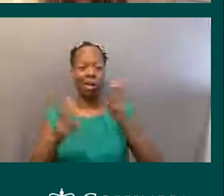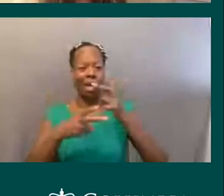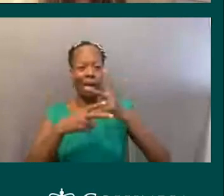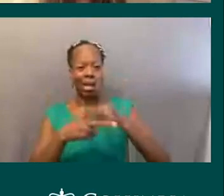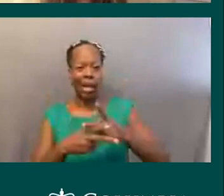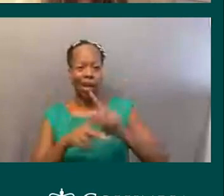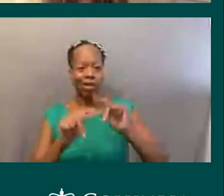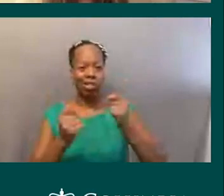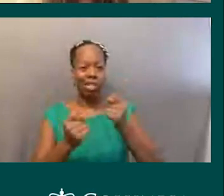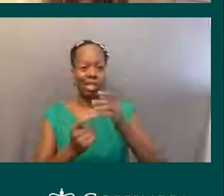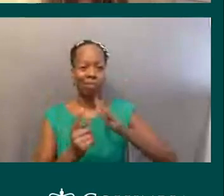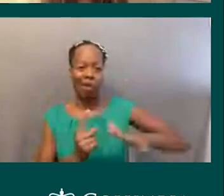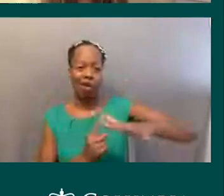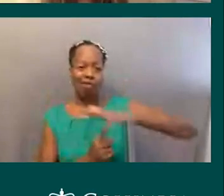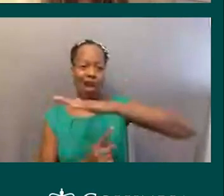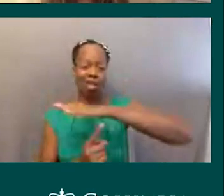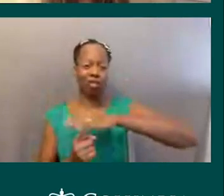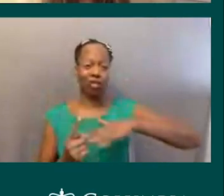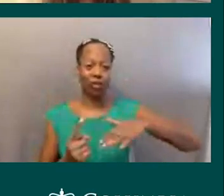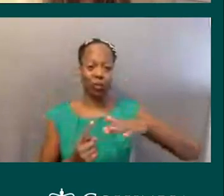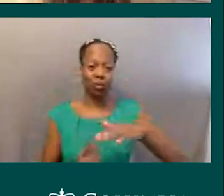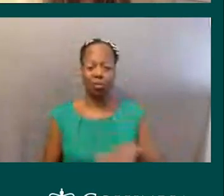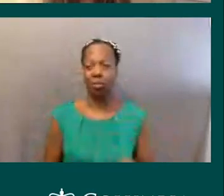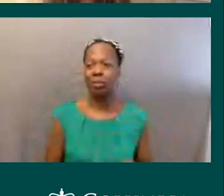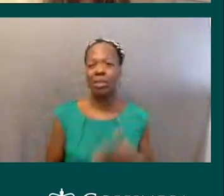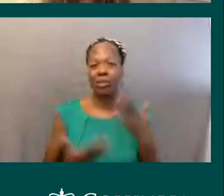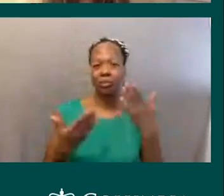Well, as we've heard,